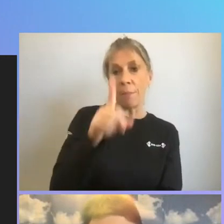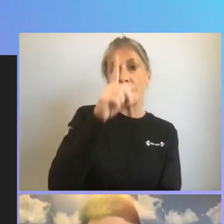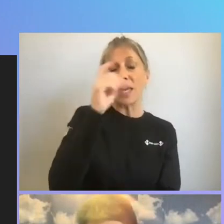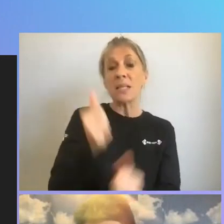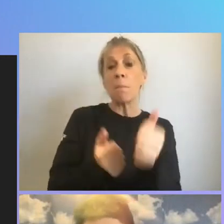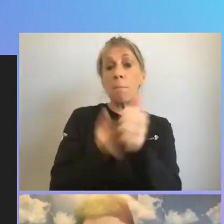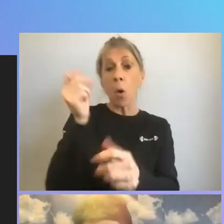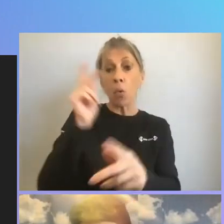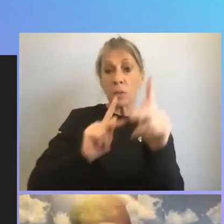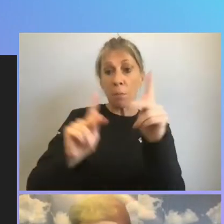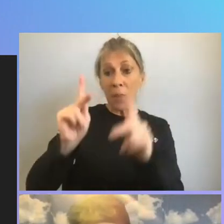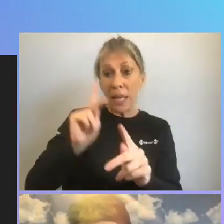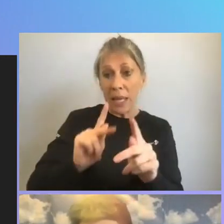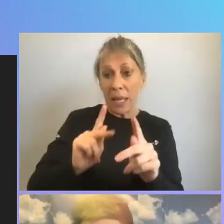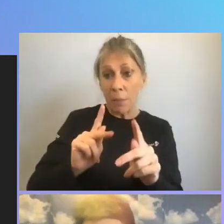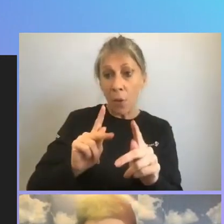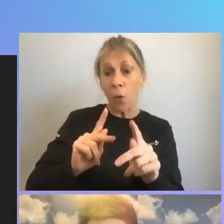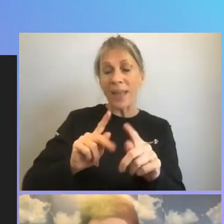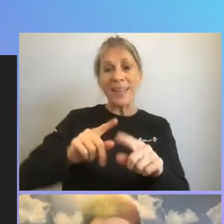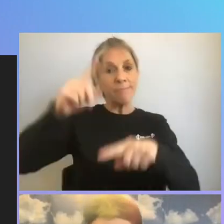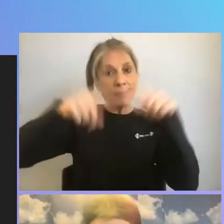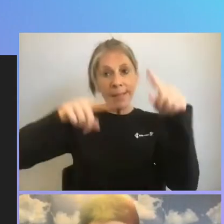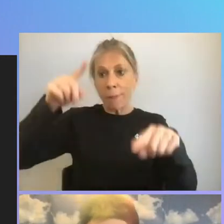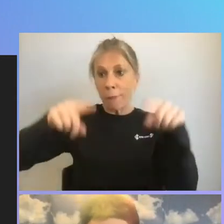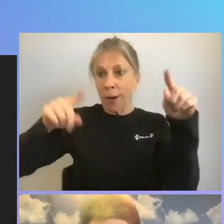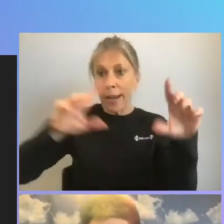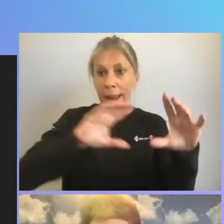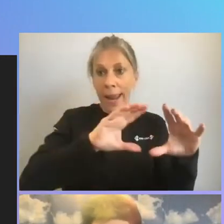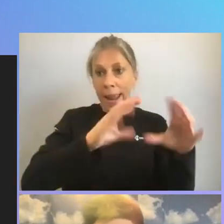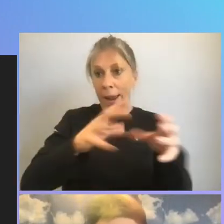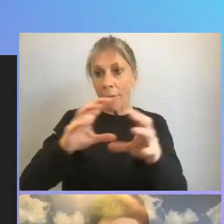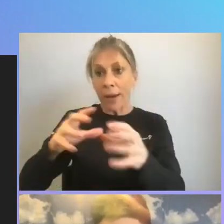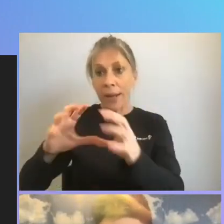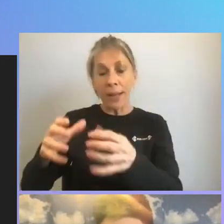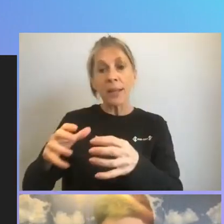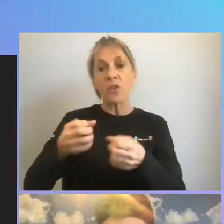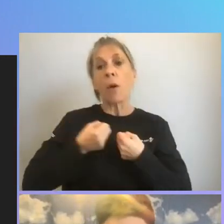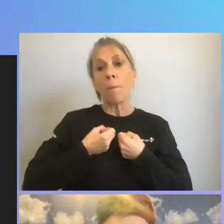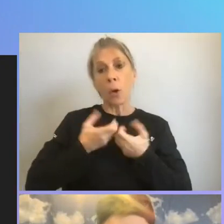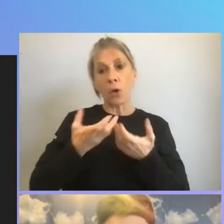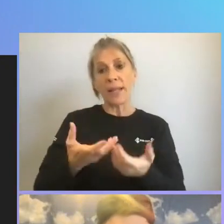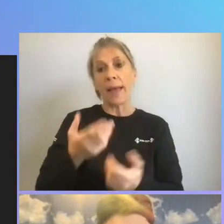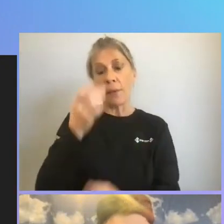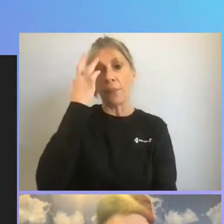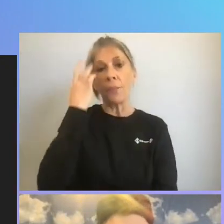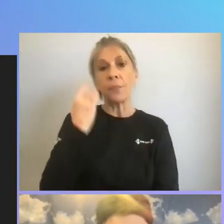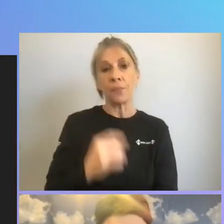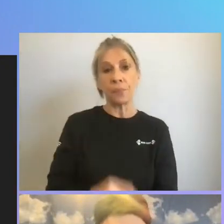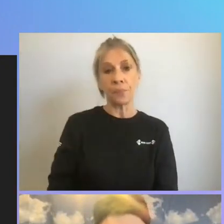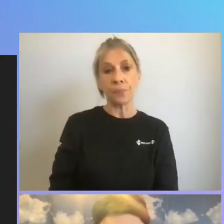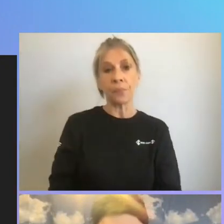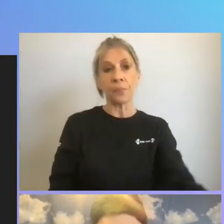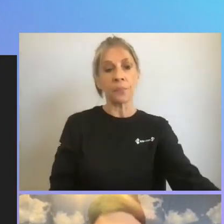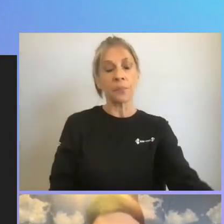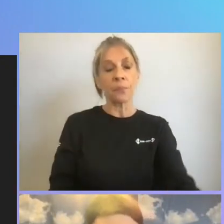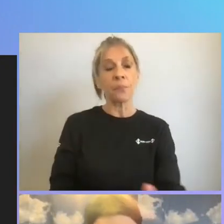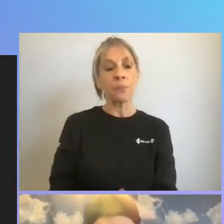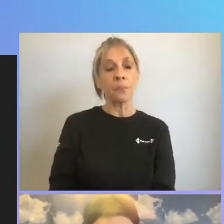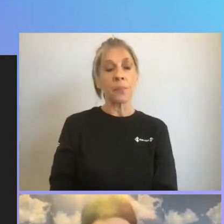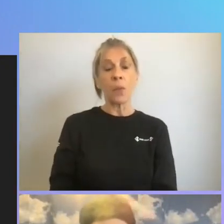analogous sectors are burnt out.